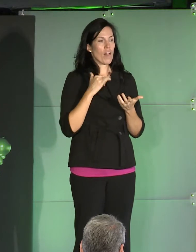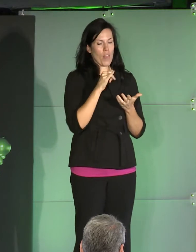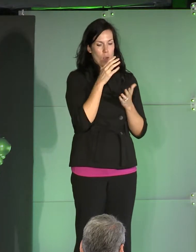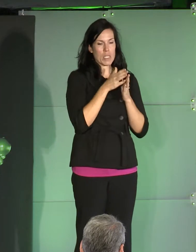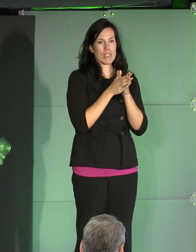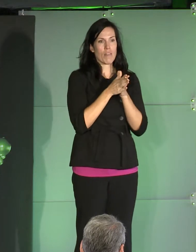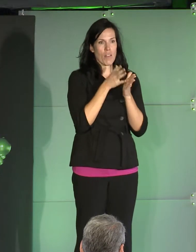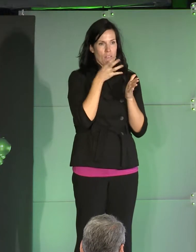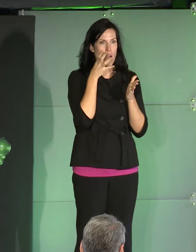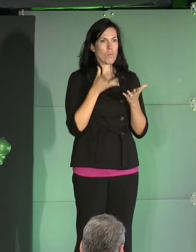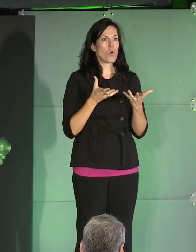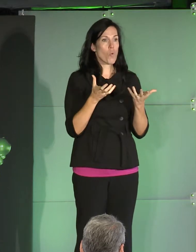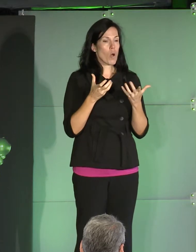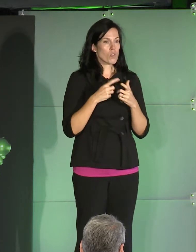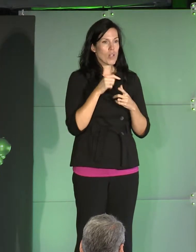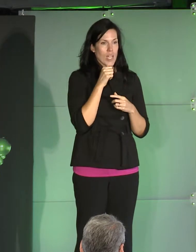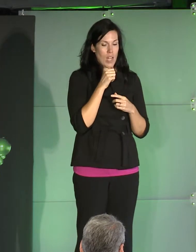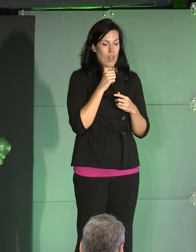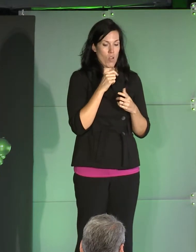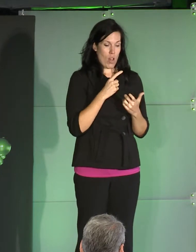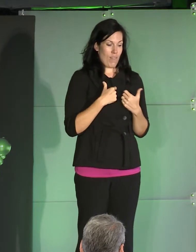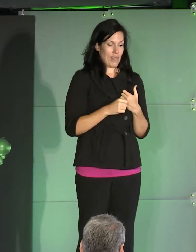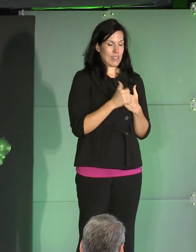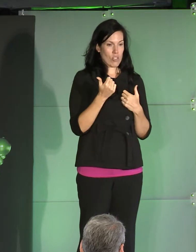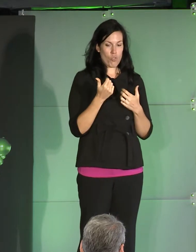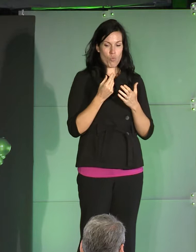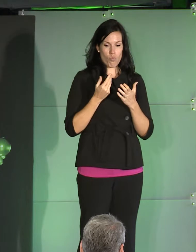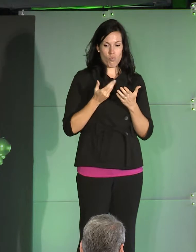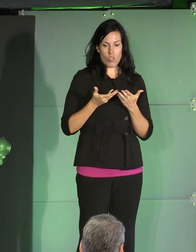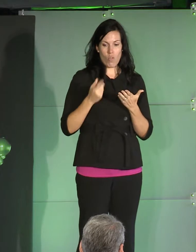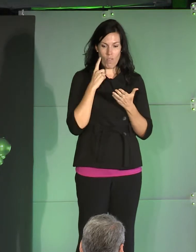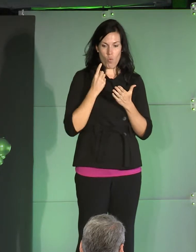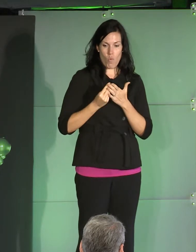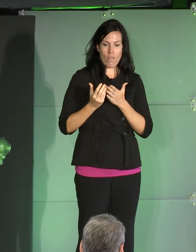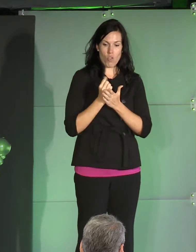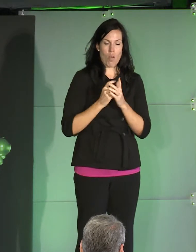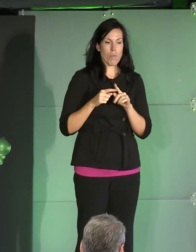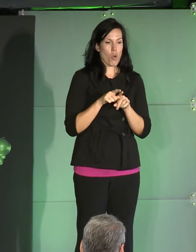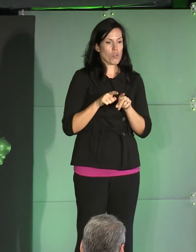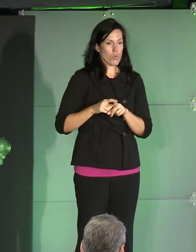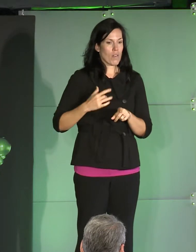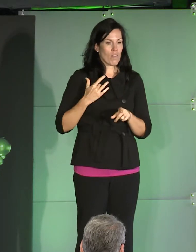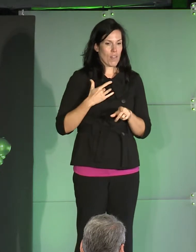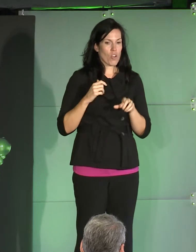to not only have an additional resource of revenue. But we think that it would sort of maximize their operations.